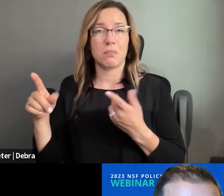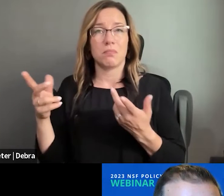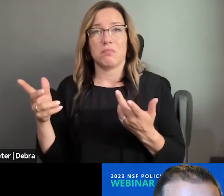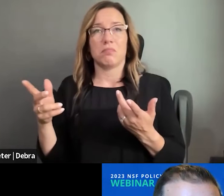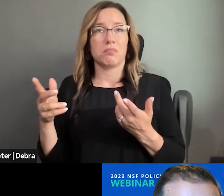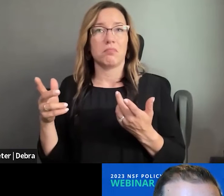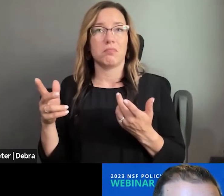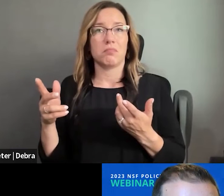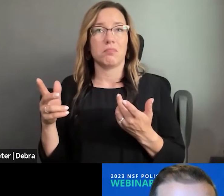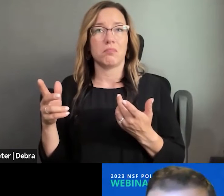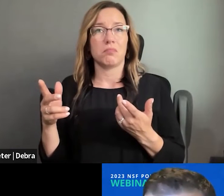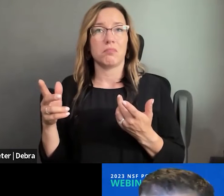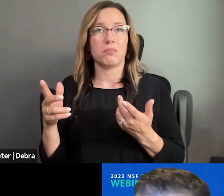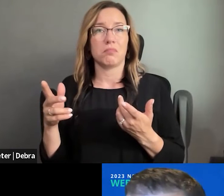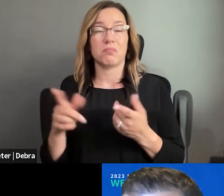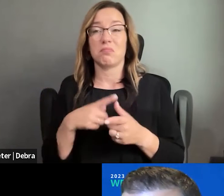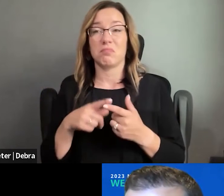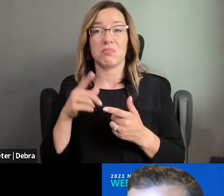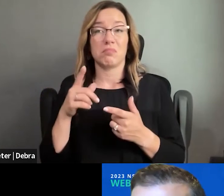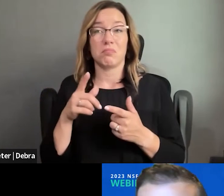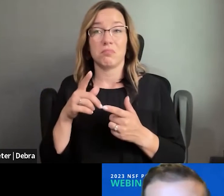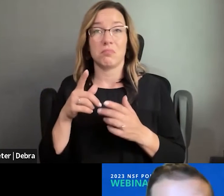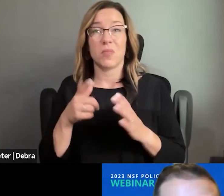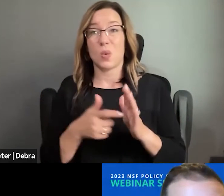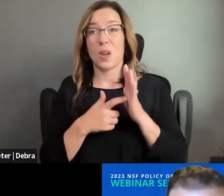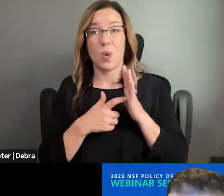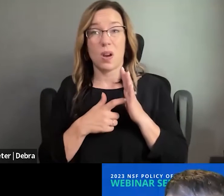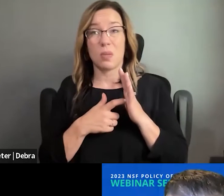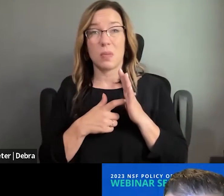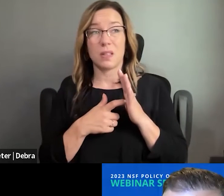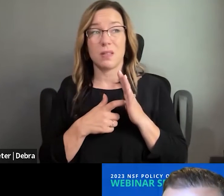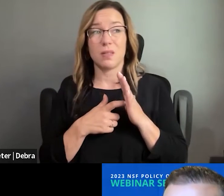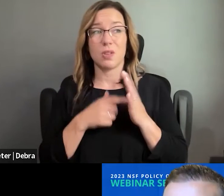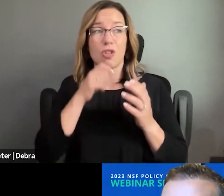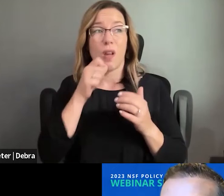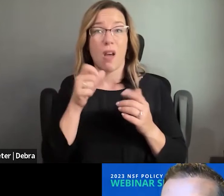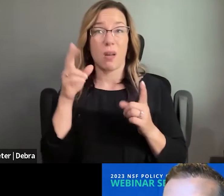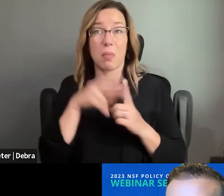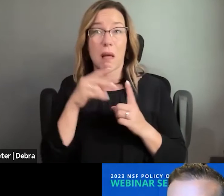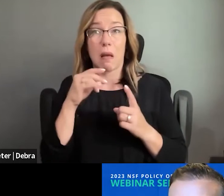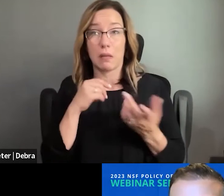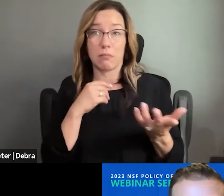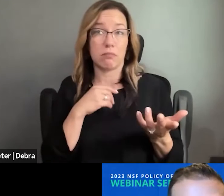the requirements imposed would not apply here, because what we're trying to get to is